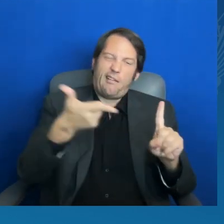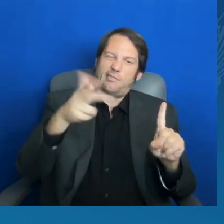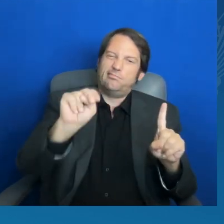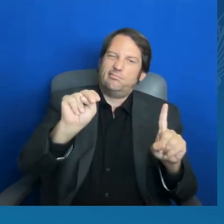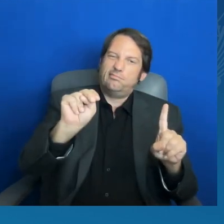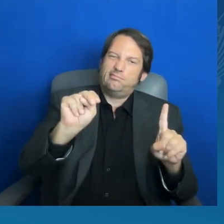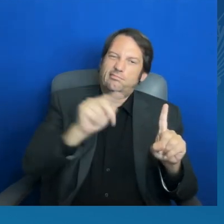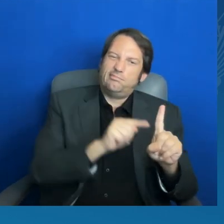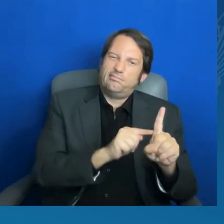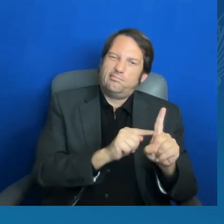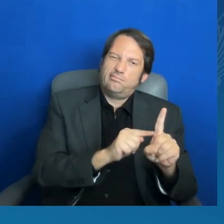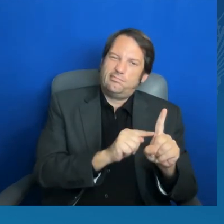that was killed by gun violence.